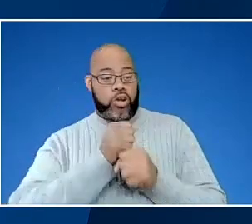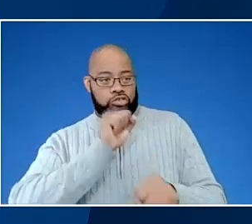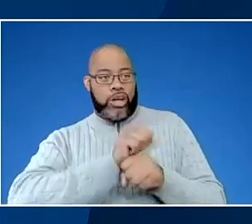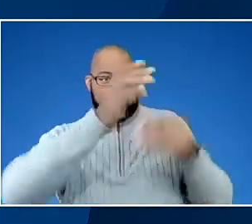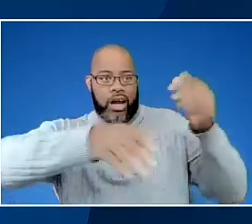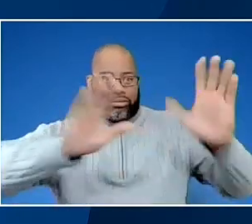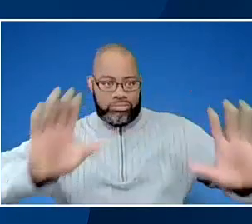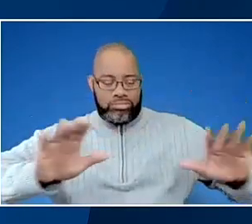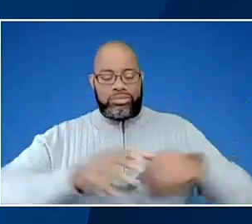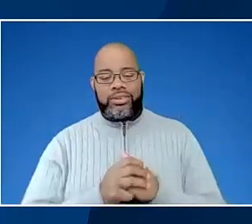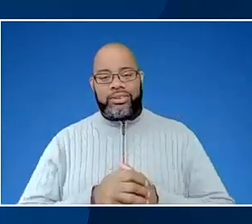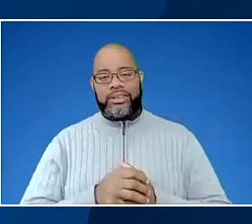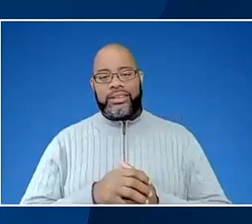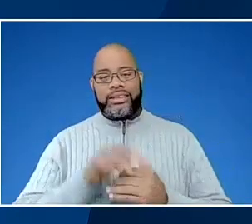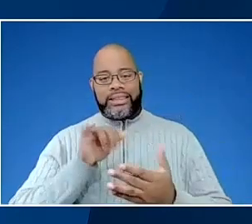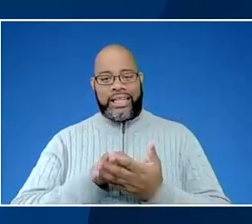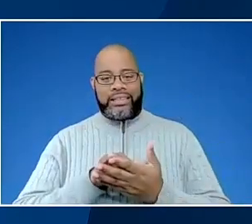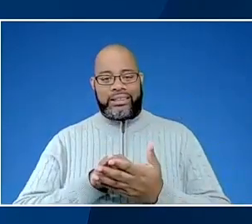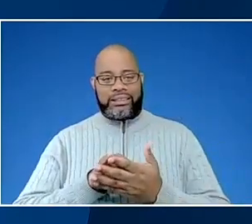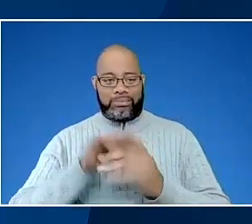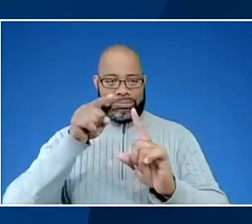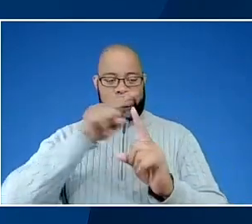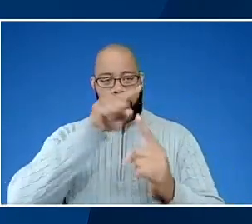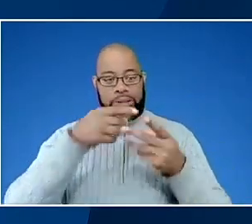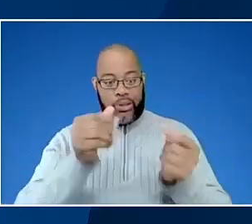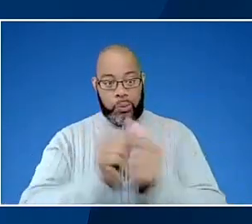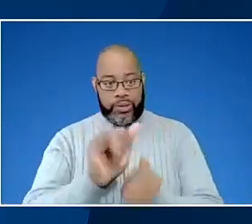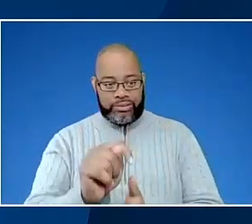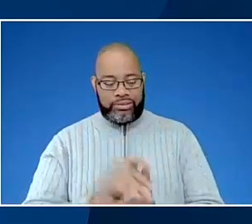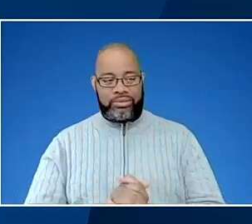When it comes down to it, regardless of